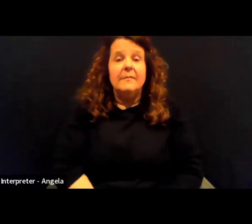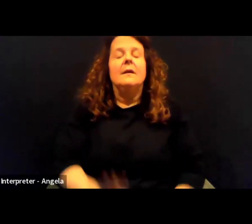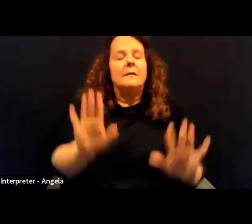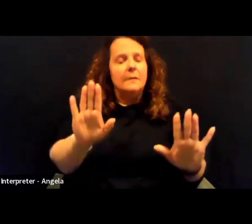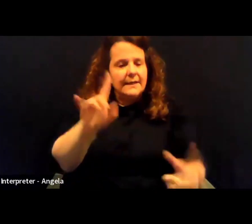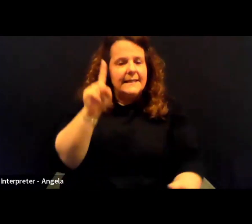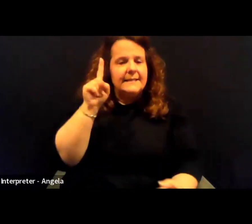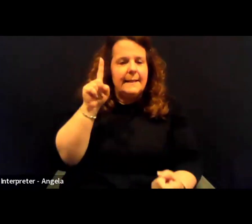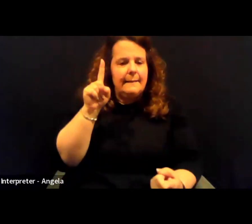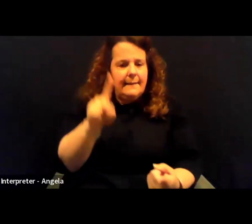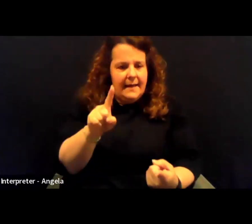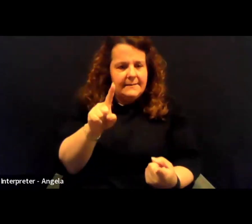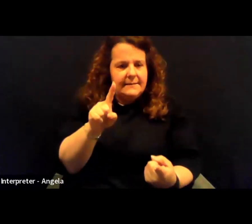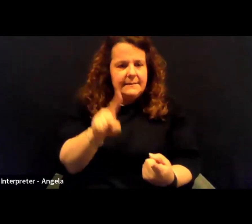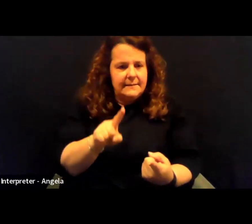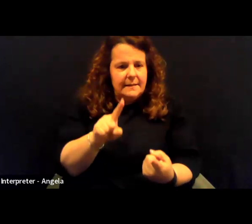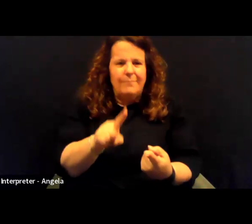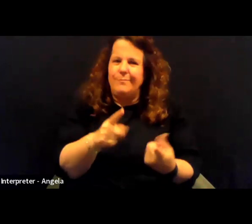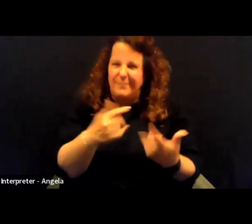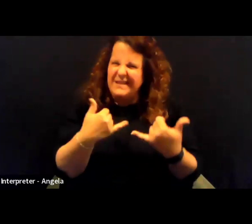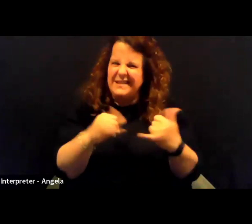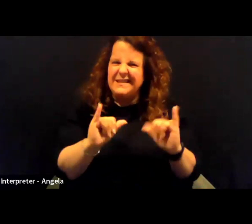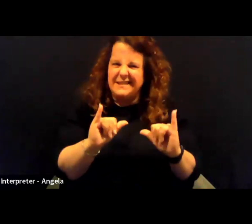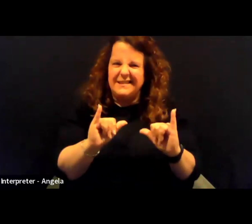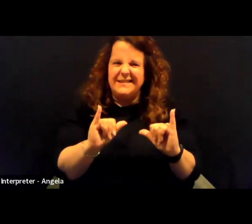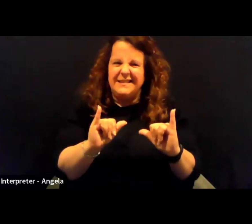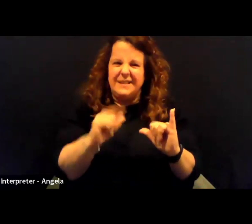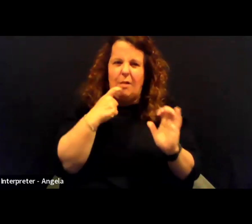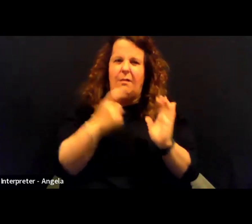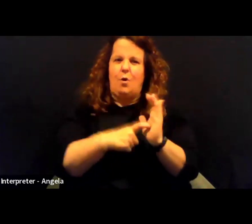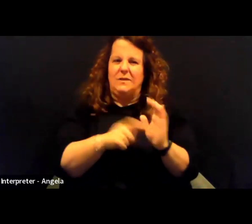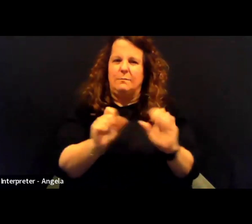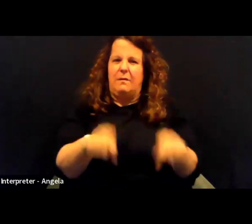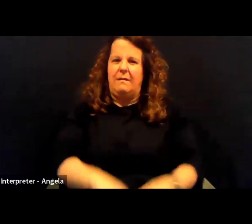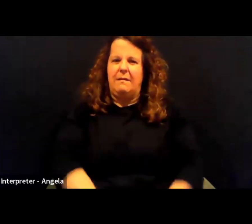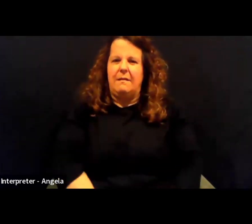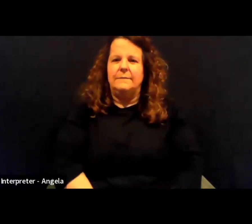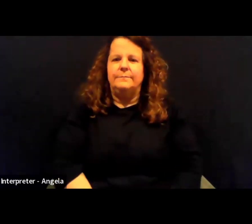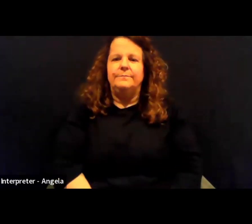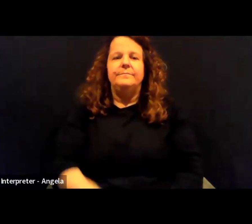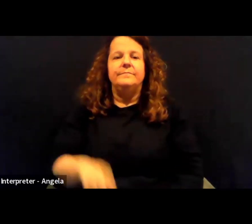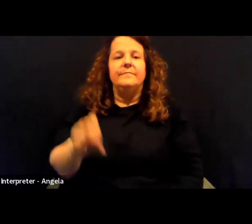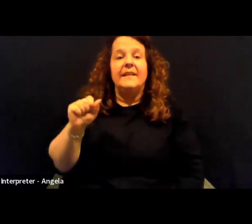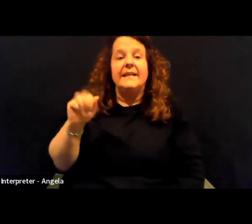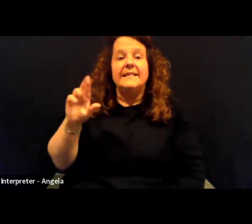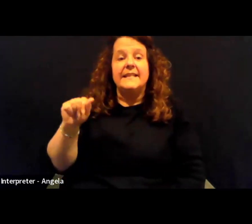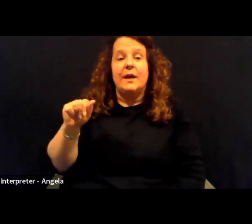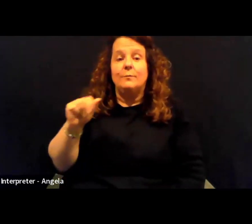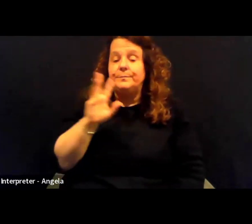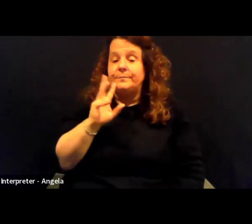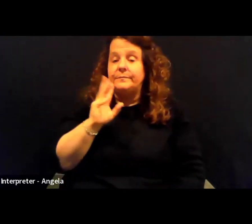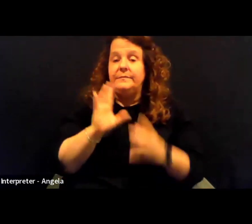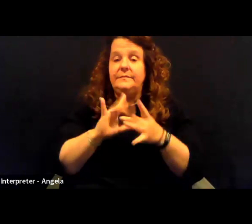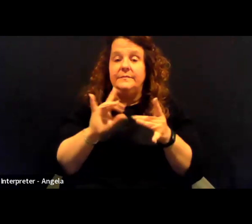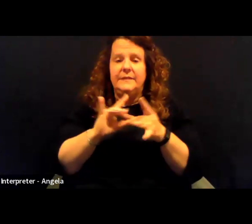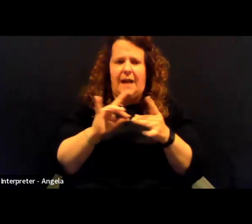loud, but it's still pretty loud. Just quick. This is Sara. I totally agree.